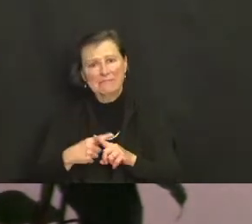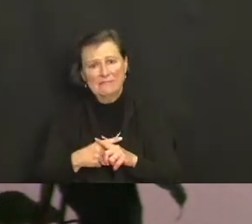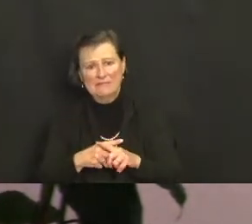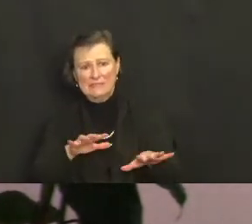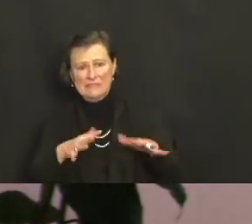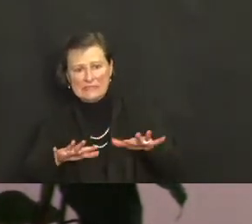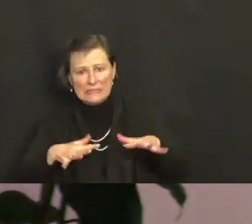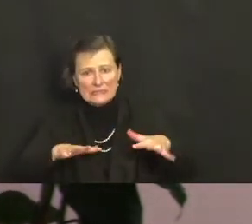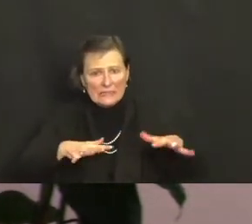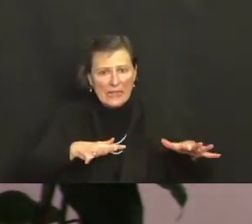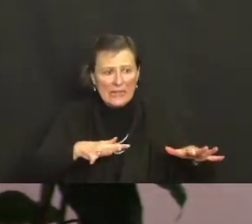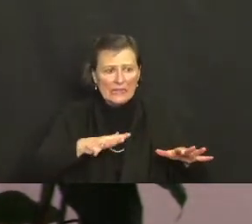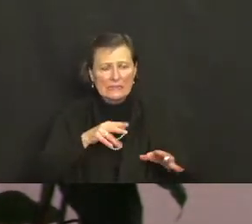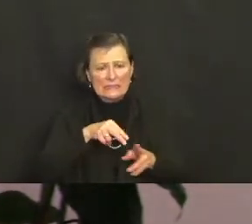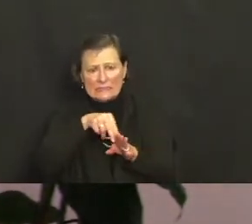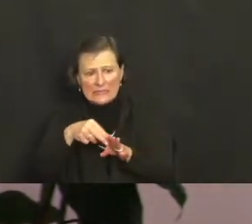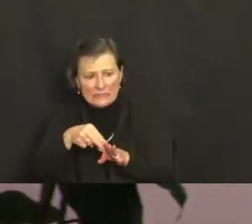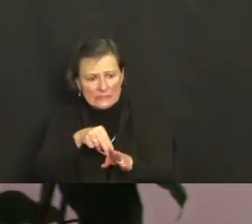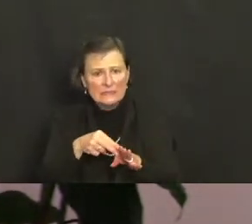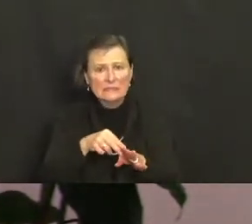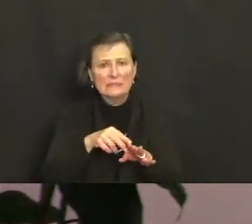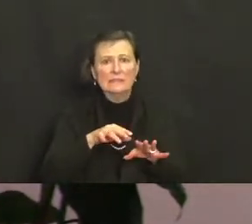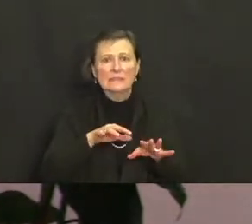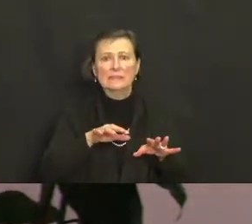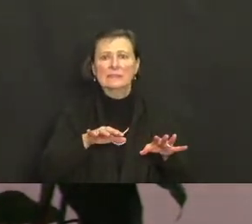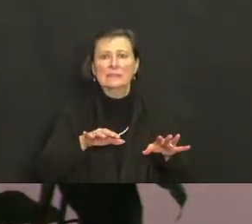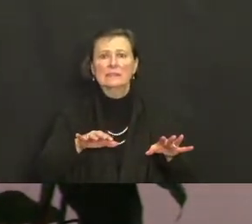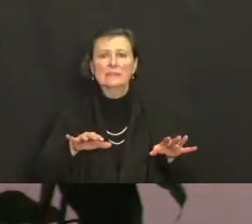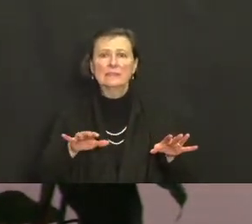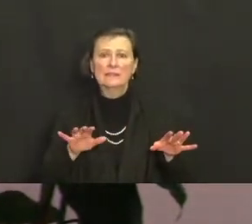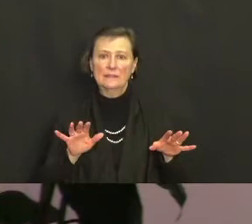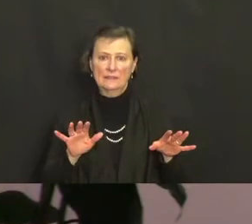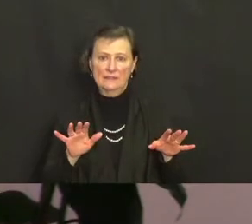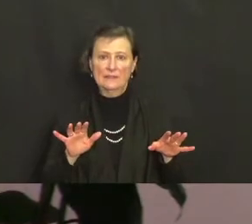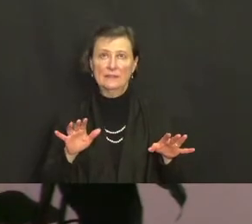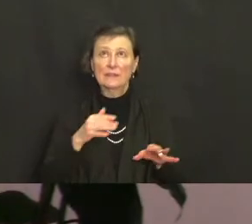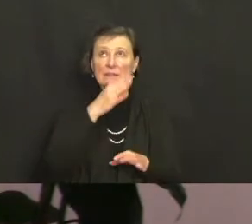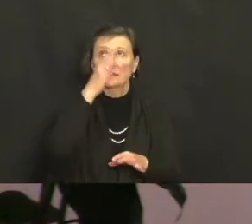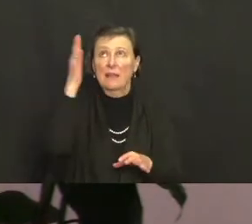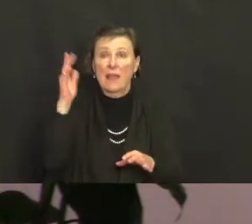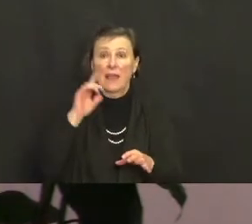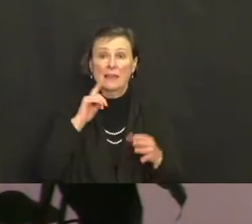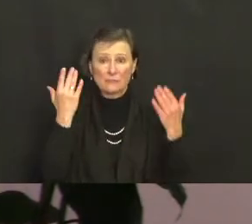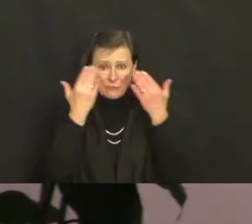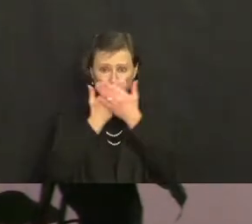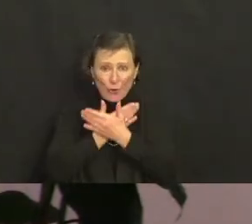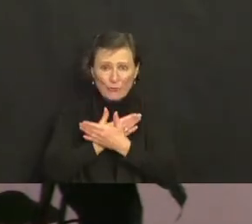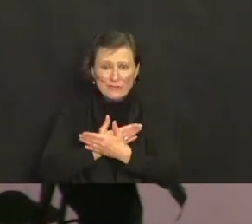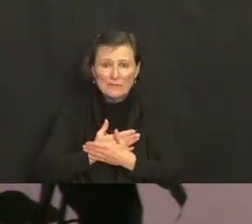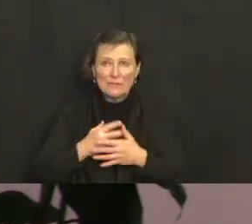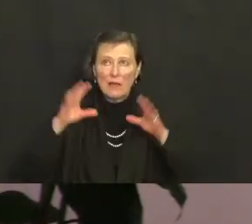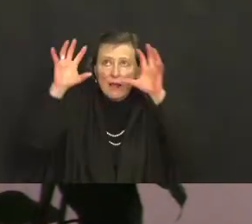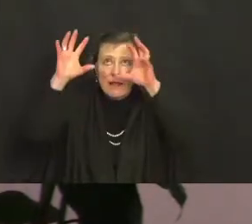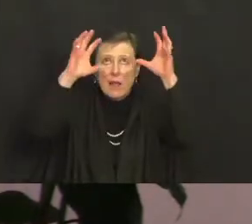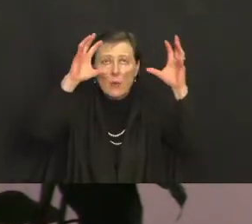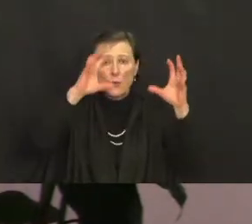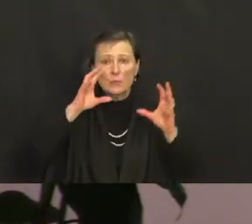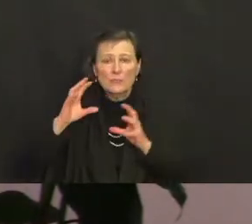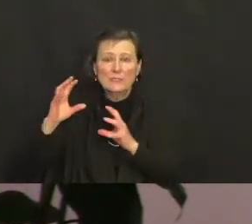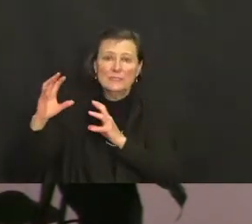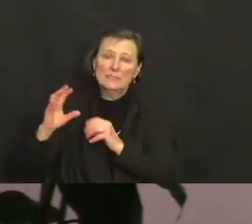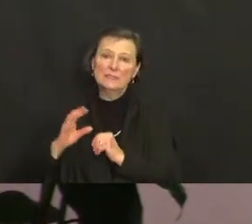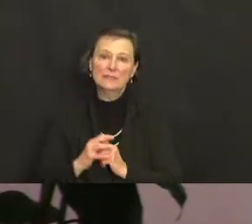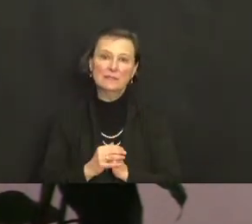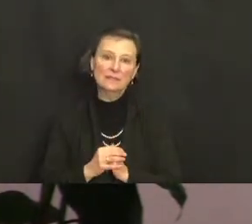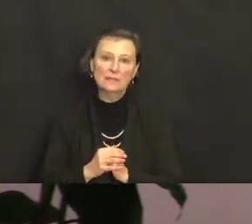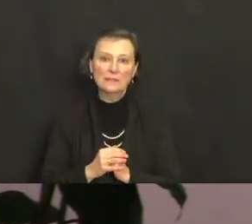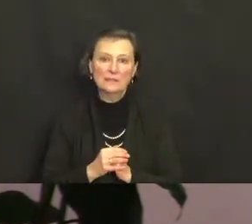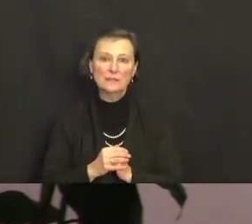The sky is dark and cloudy.